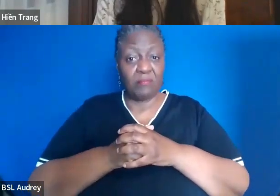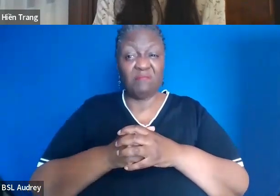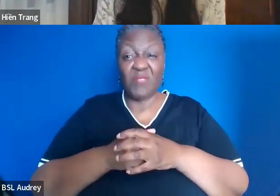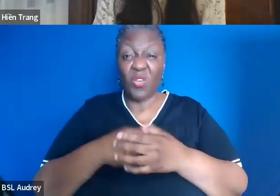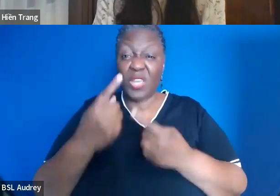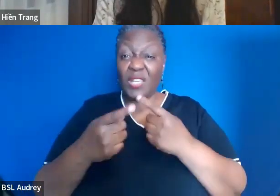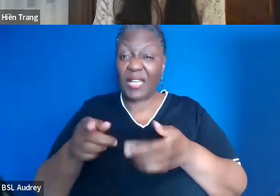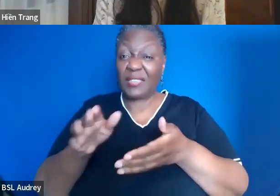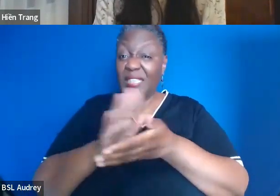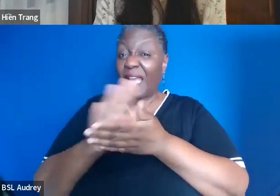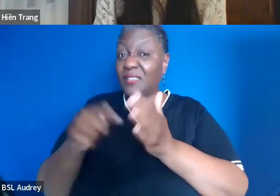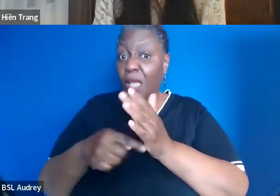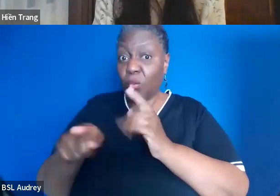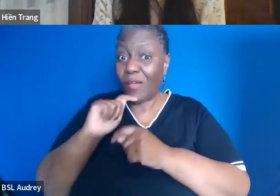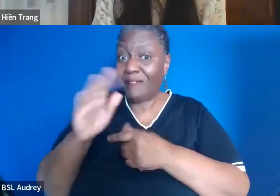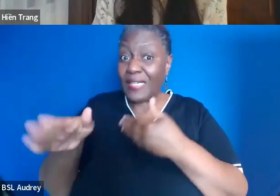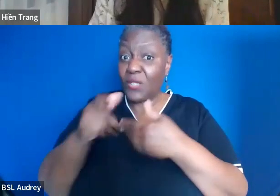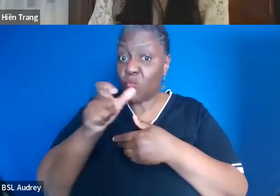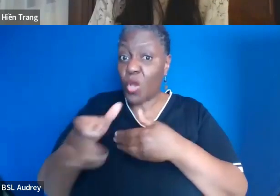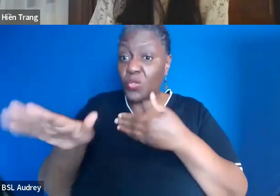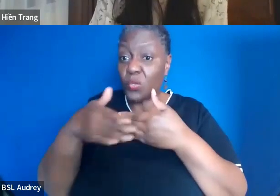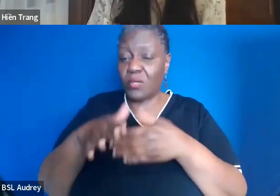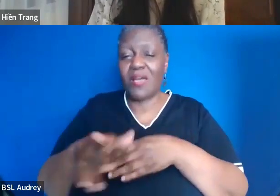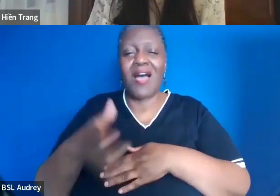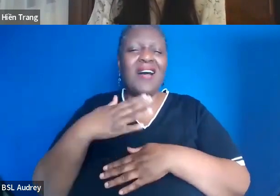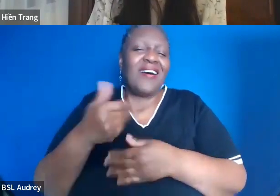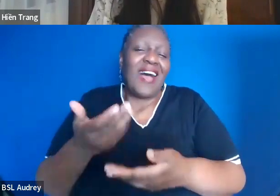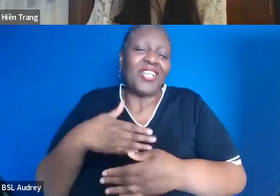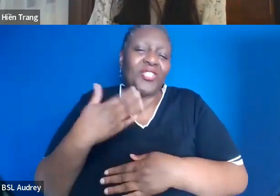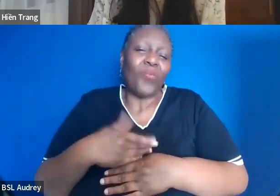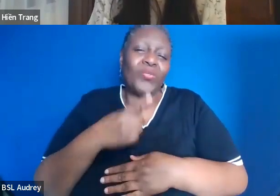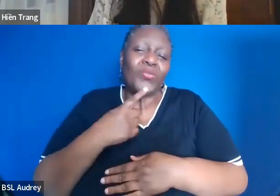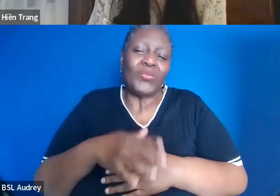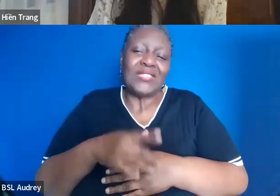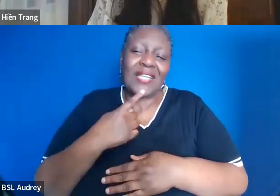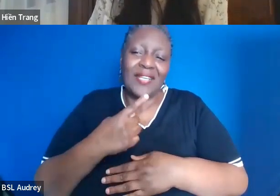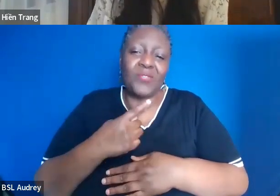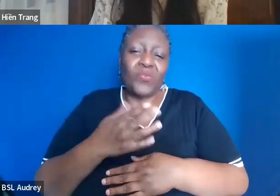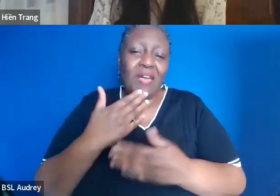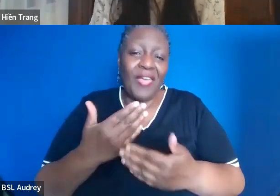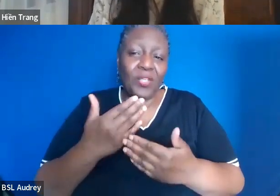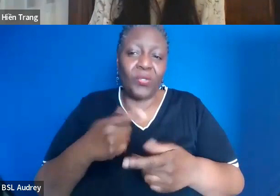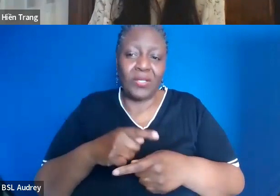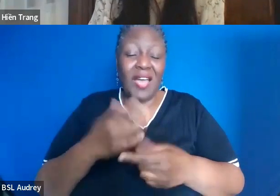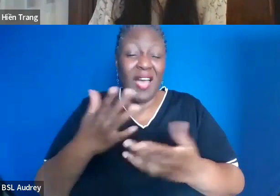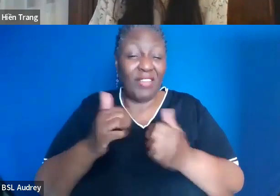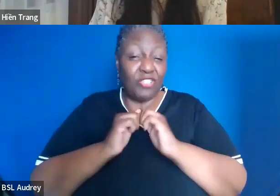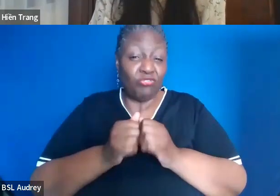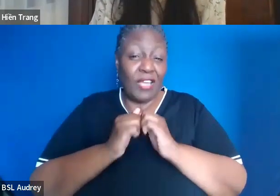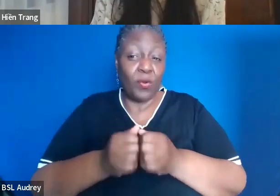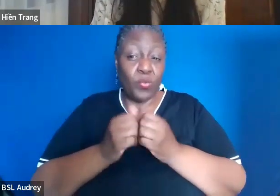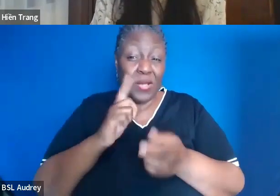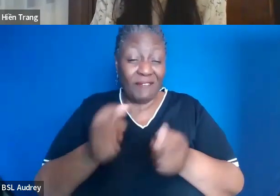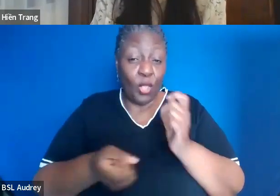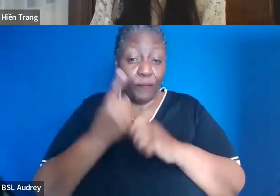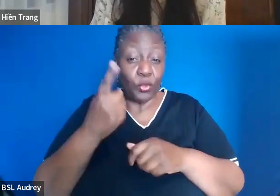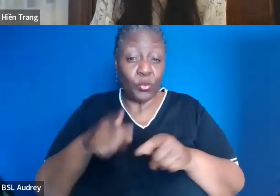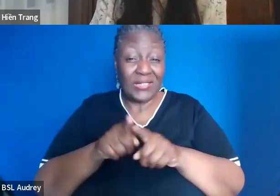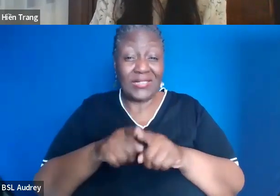I just want to uh say my my thank you I'm very grateful to have this opportunity to read poems